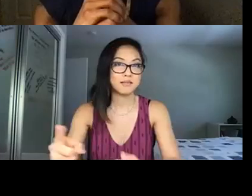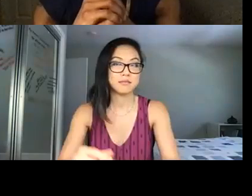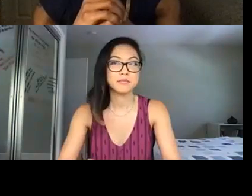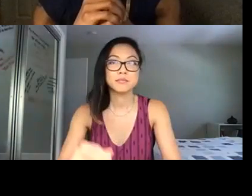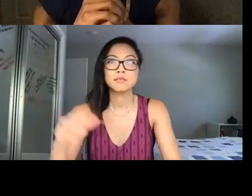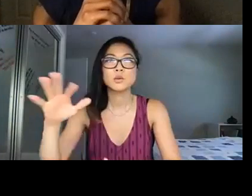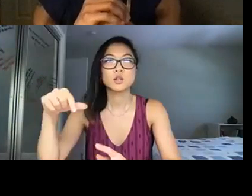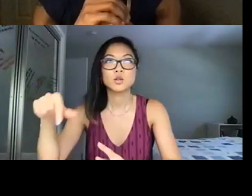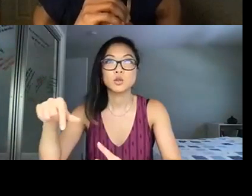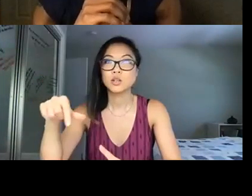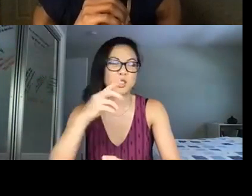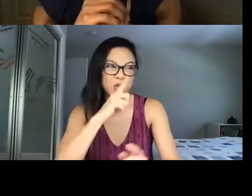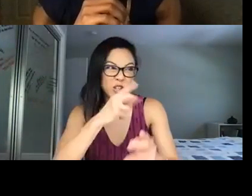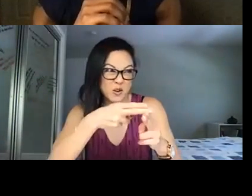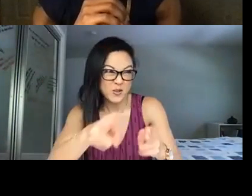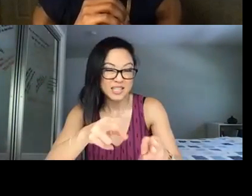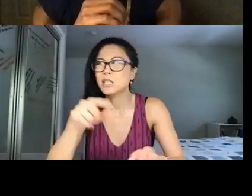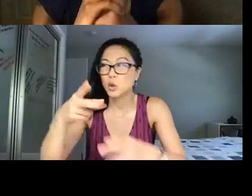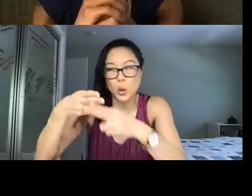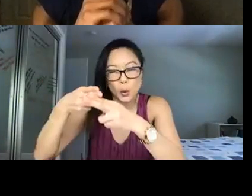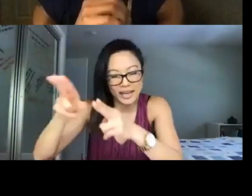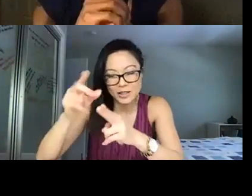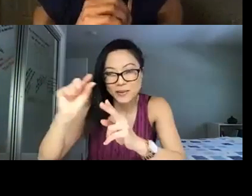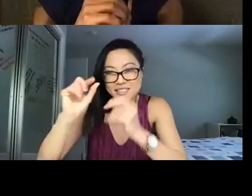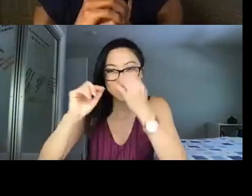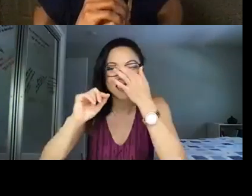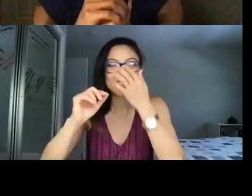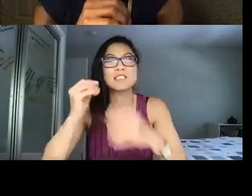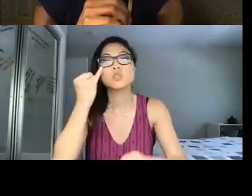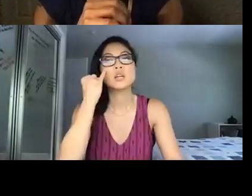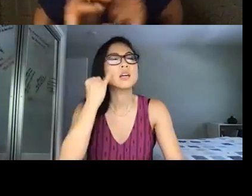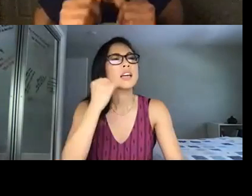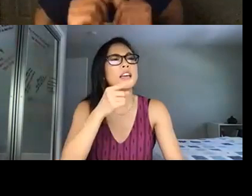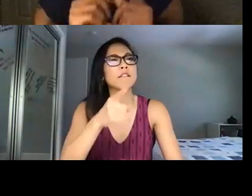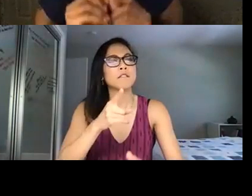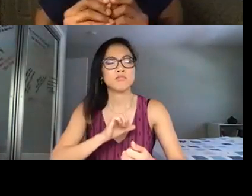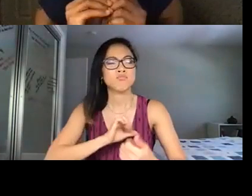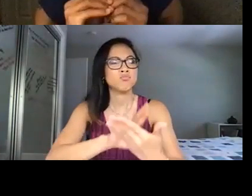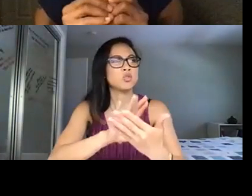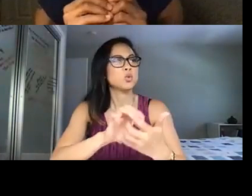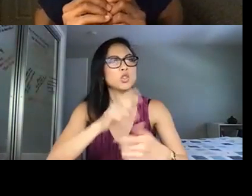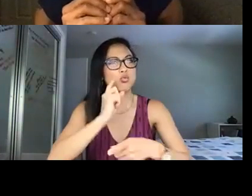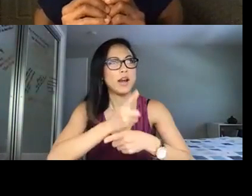So quick. so quick: that like if you're coming from the right intention that is totally okay.